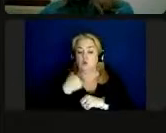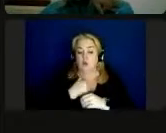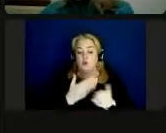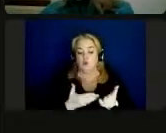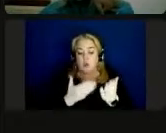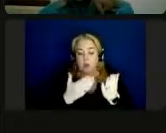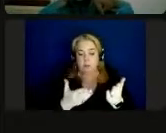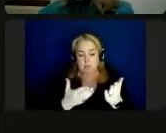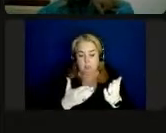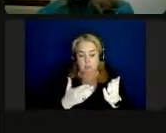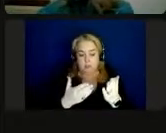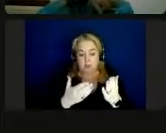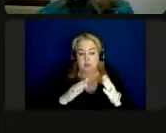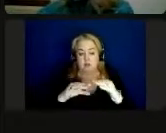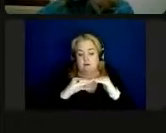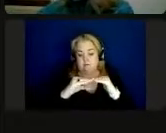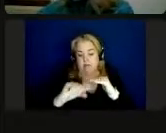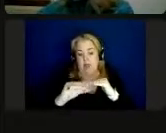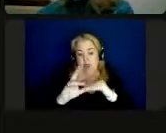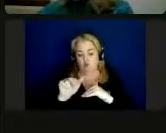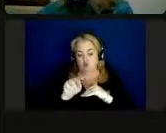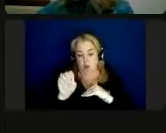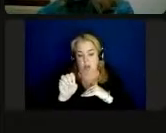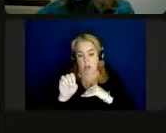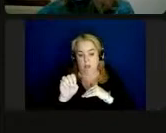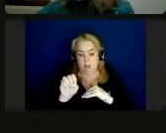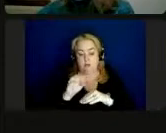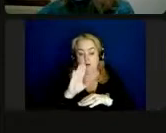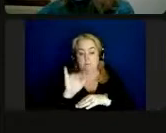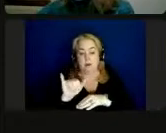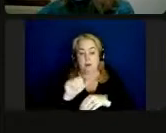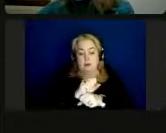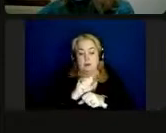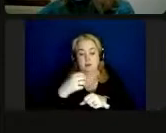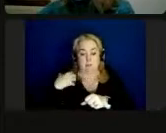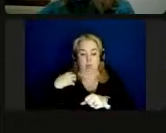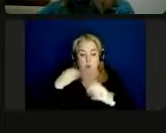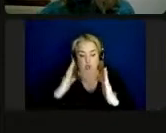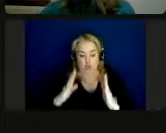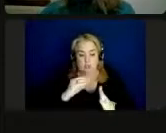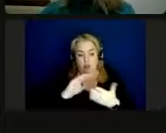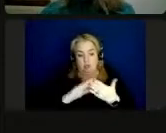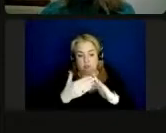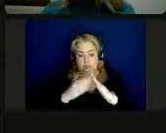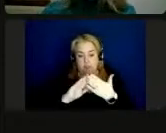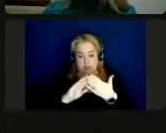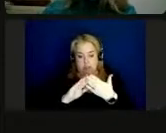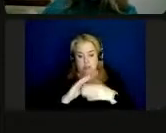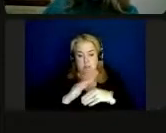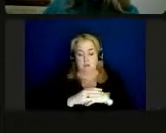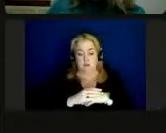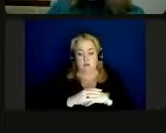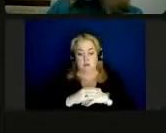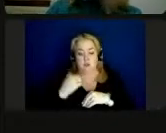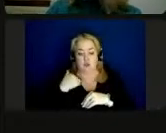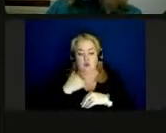THREE PERCENT WE LOSE WE'RE